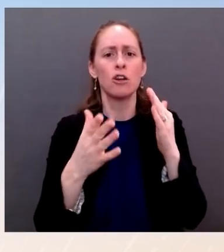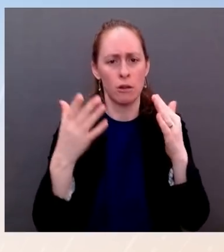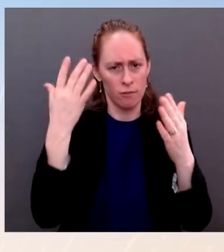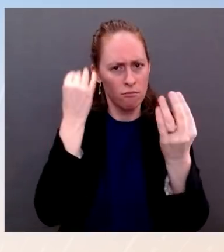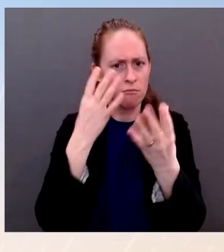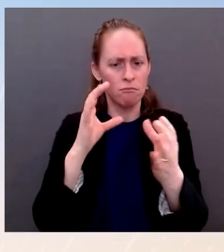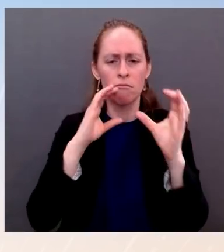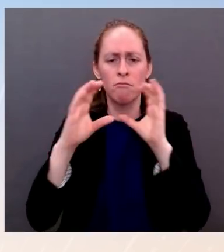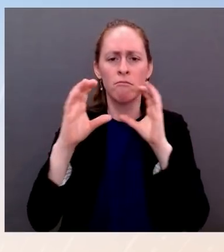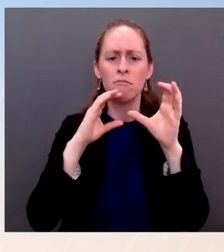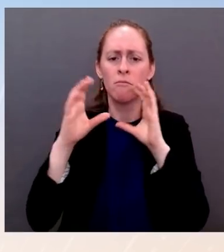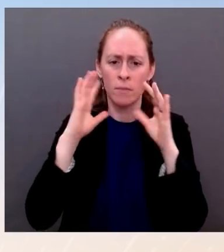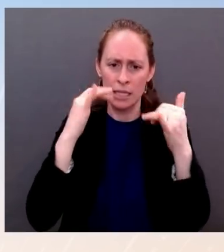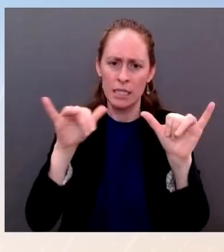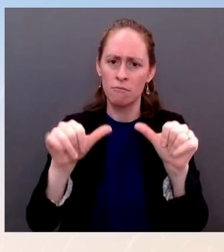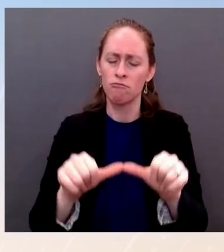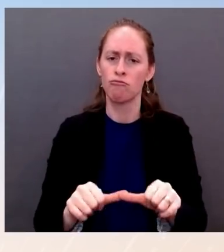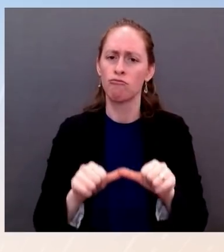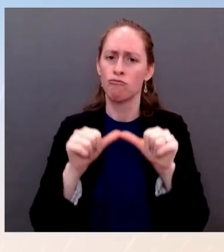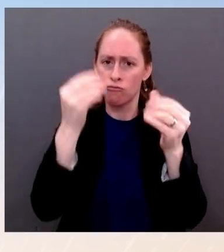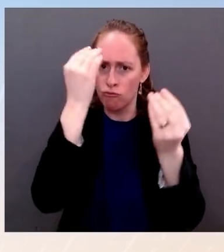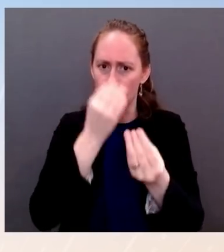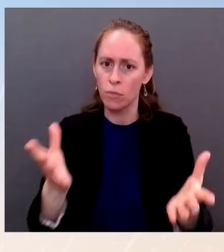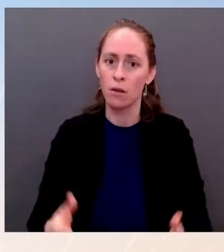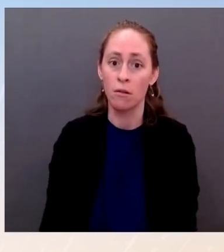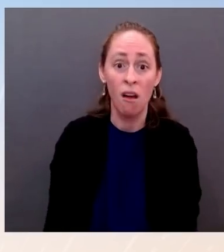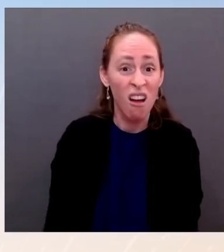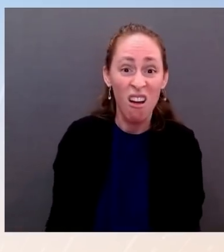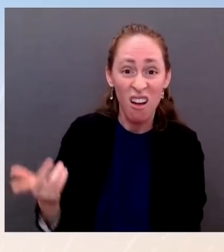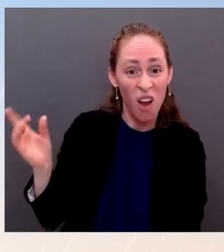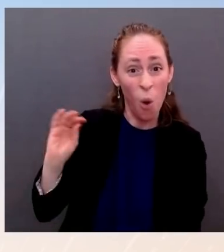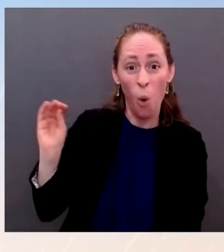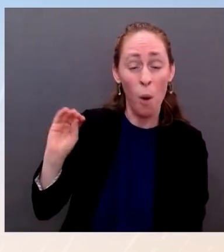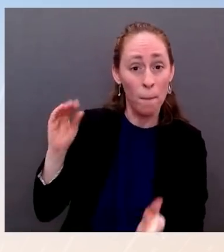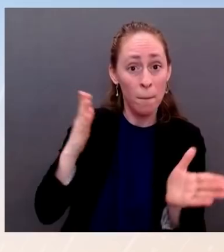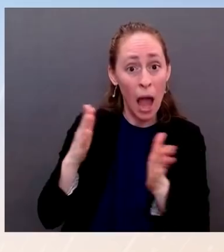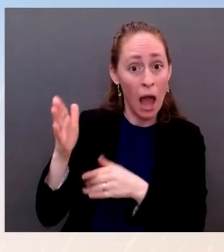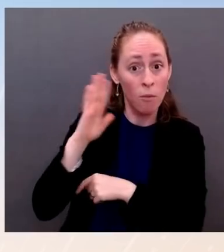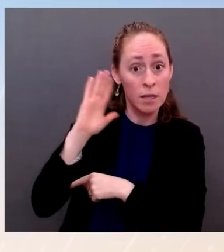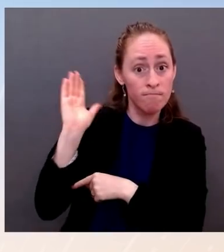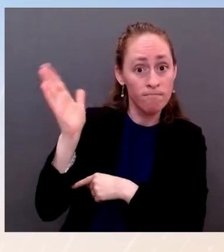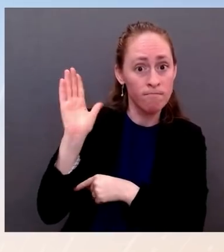No kind of speech specifically about this issue with prepared remarks? Mr. Sullivan: I don't have anything to announce